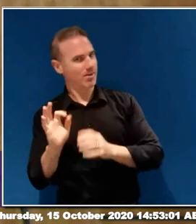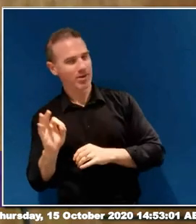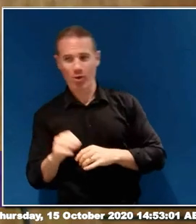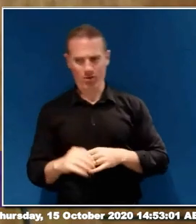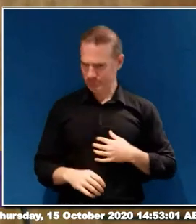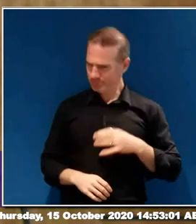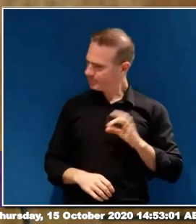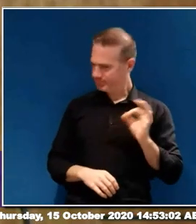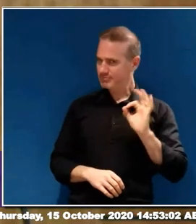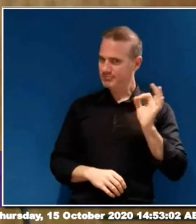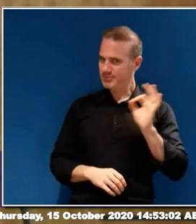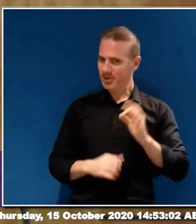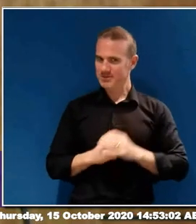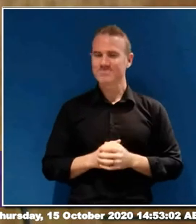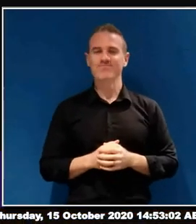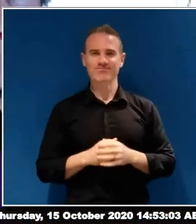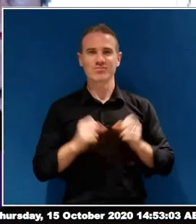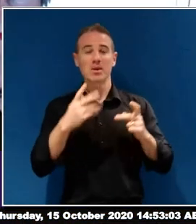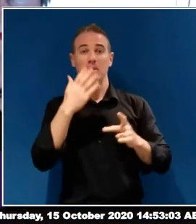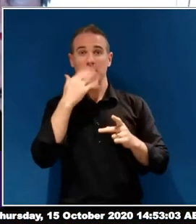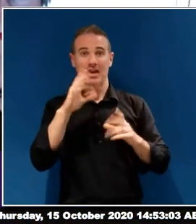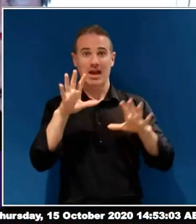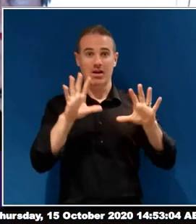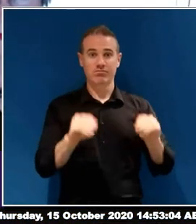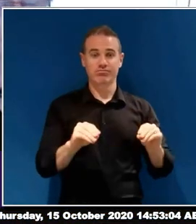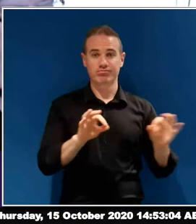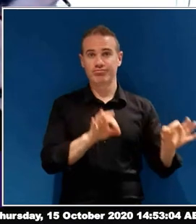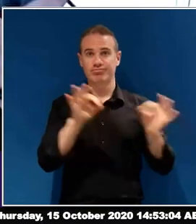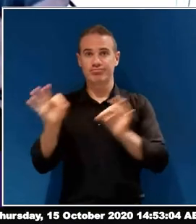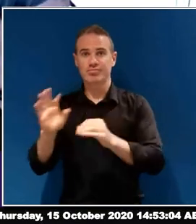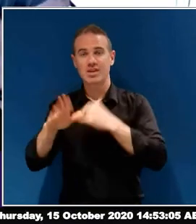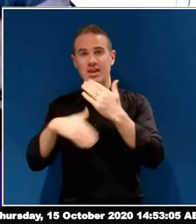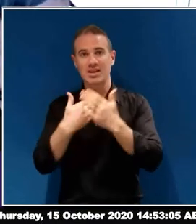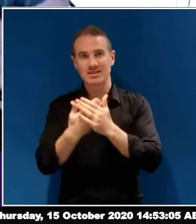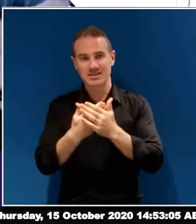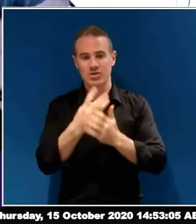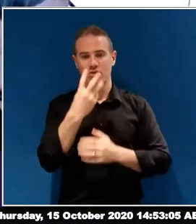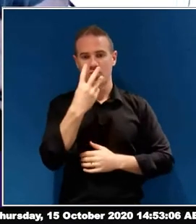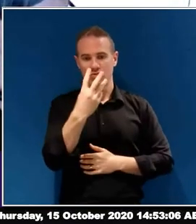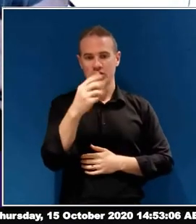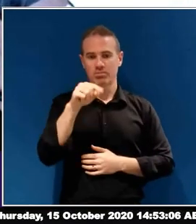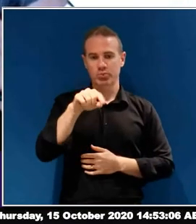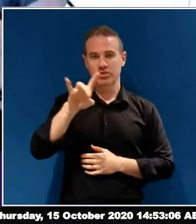until 3.10 Queensland time? Yes, we can do that.